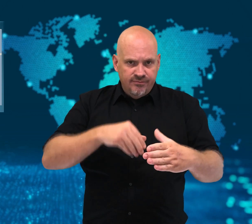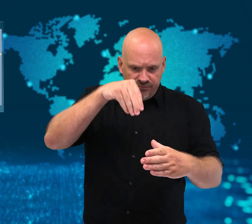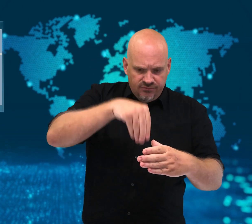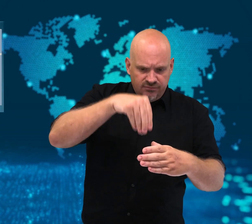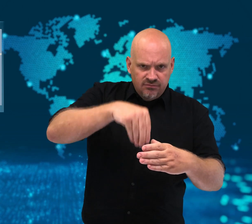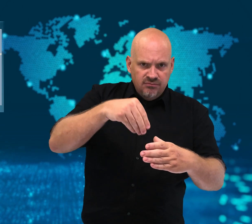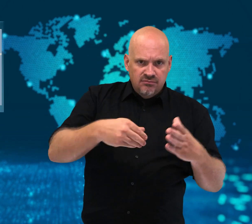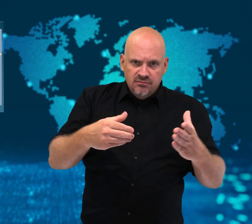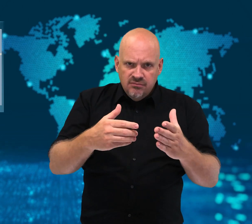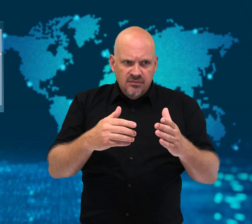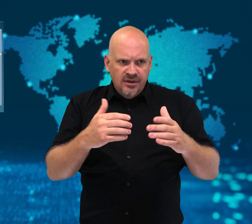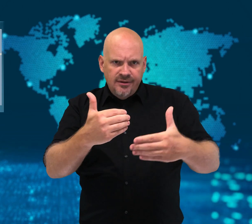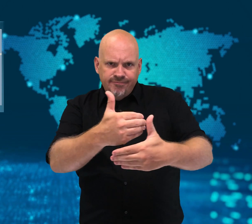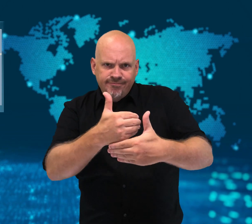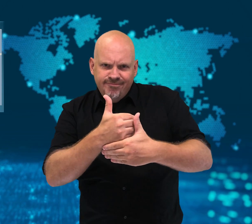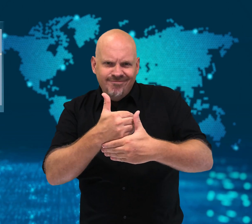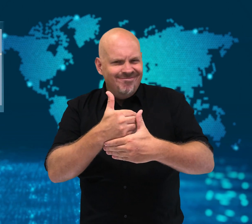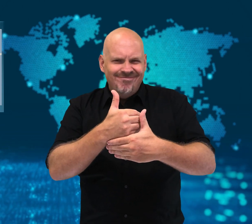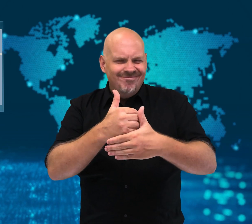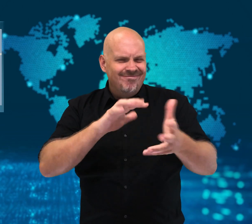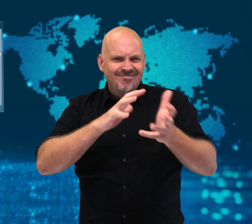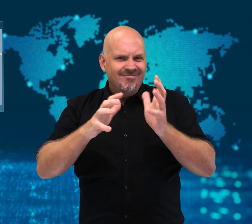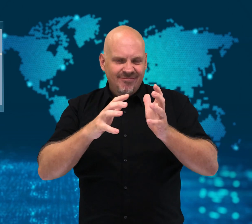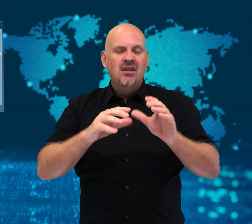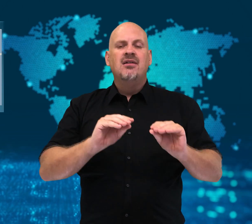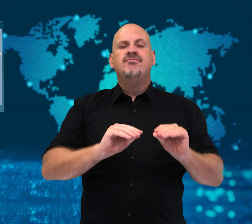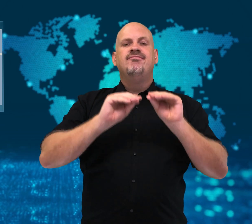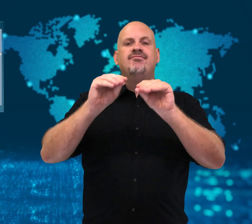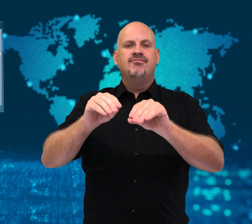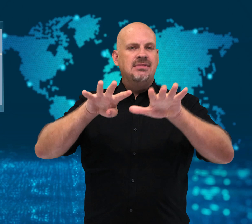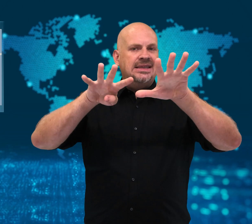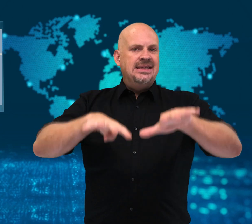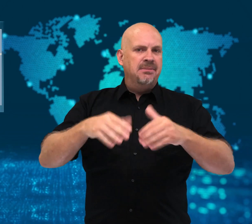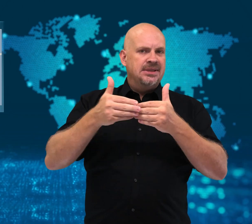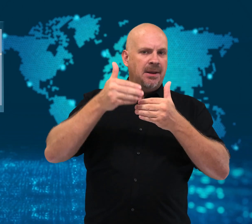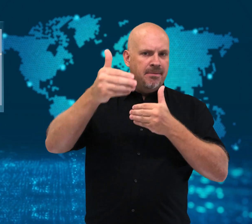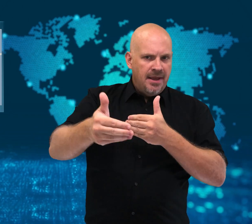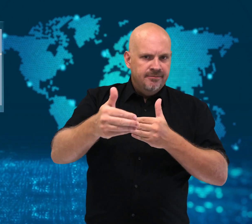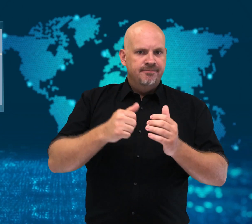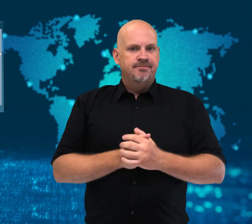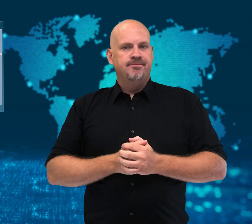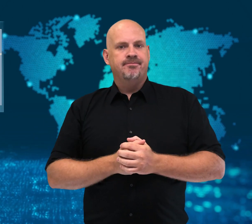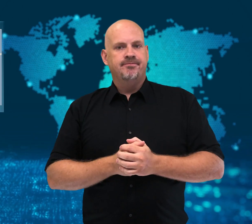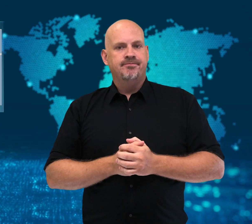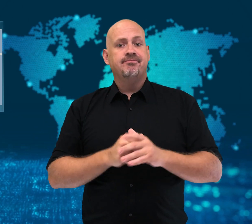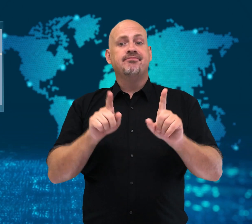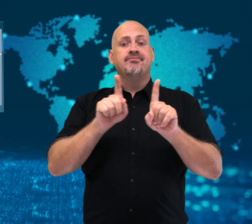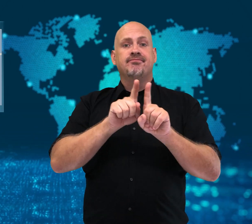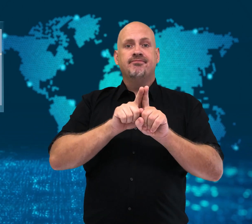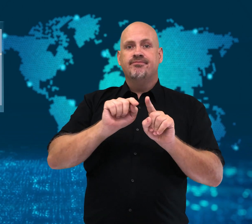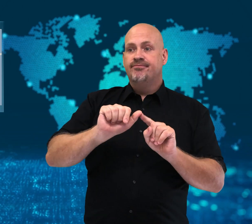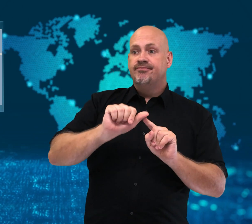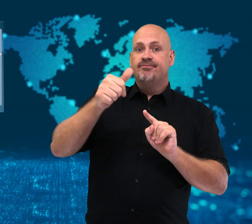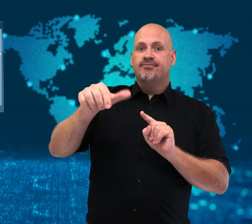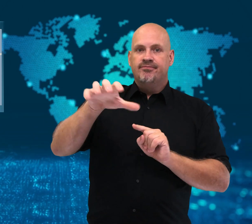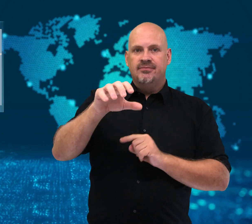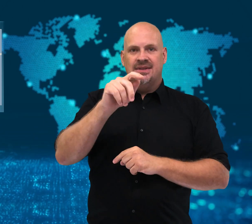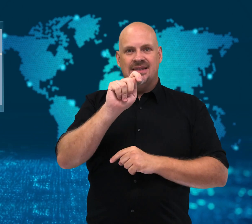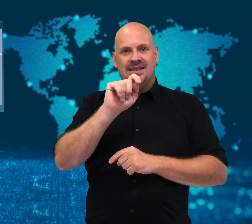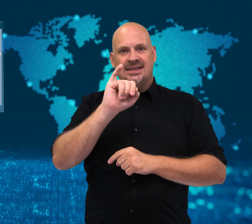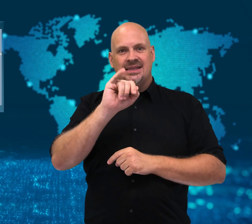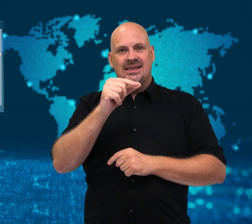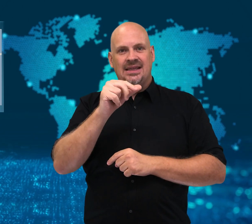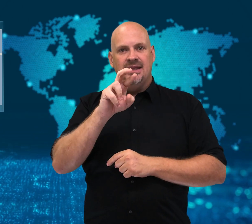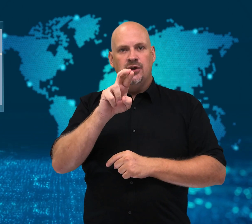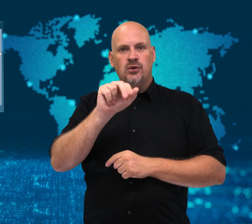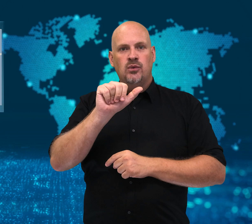They cited security concerns and ballot issues as the reason.